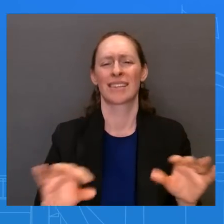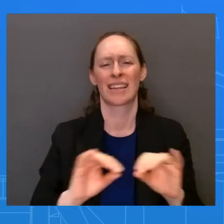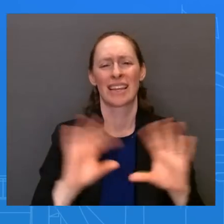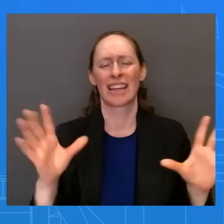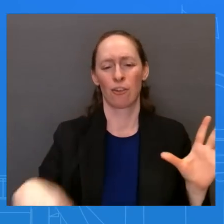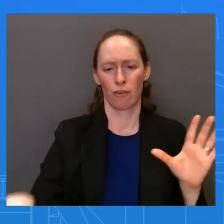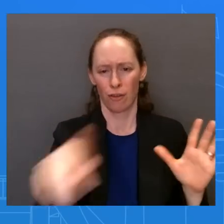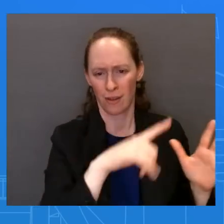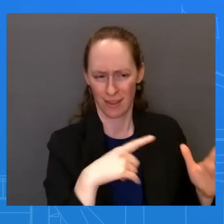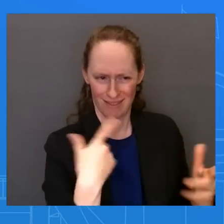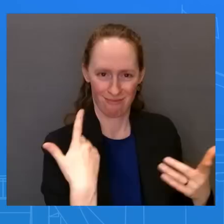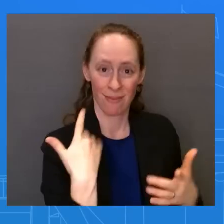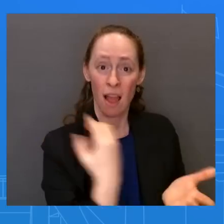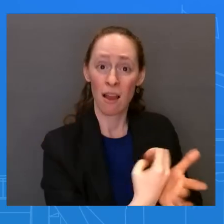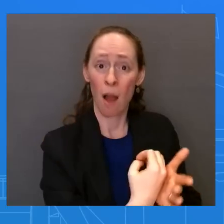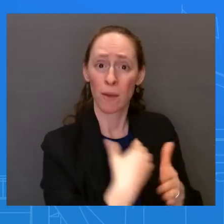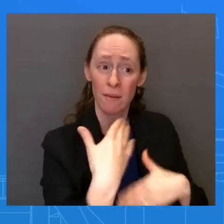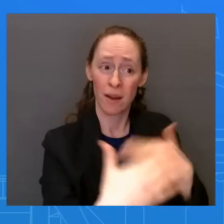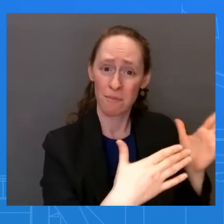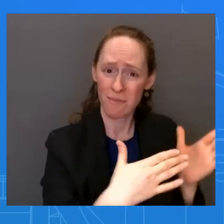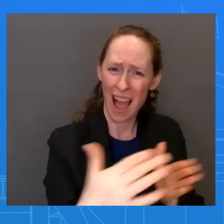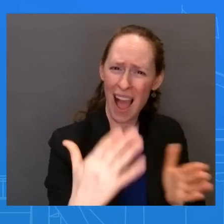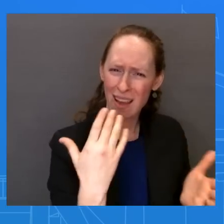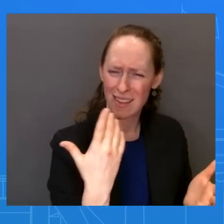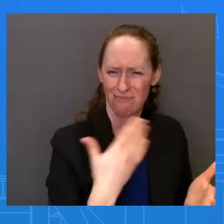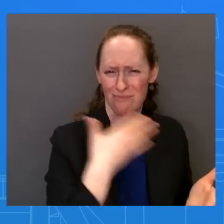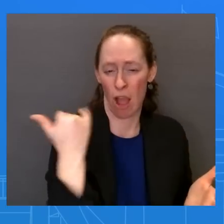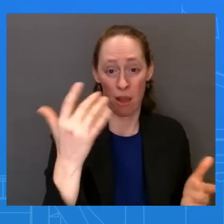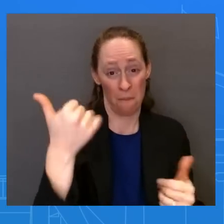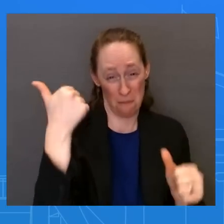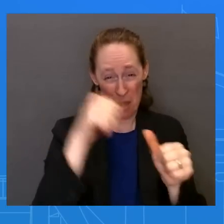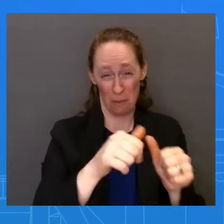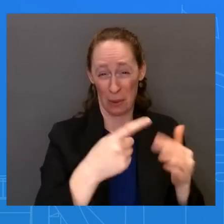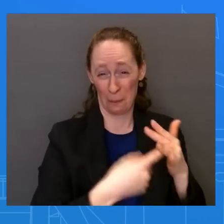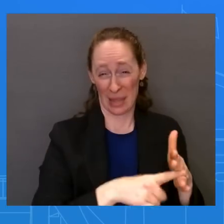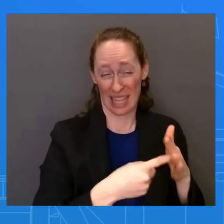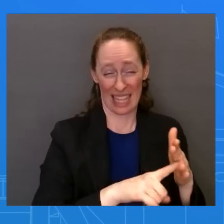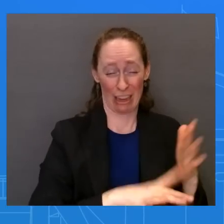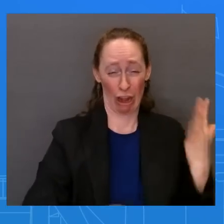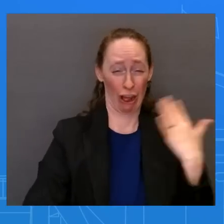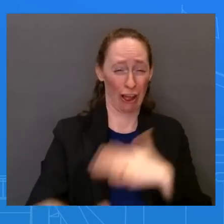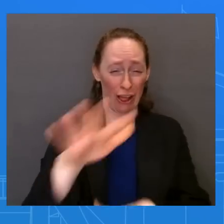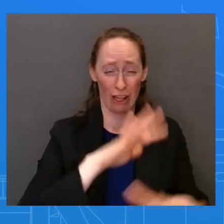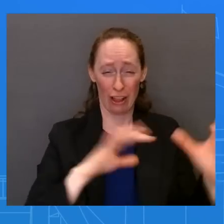and turned it into the strongest two years of job growth on record.